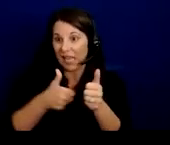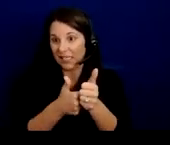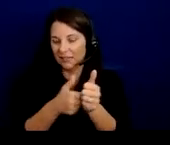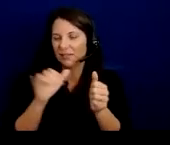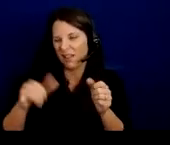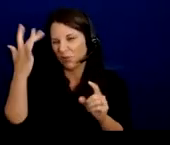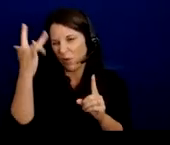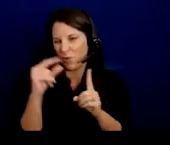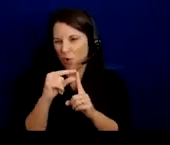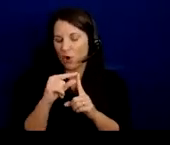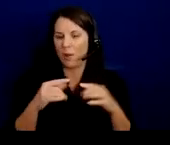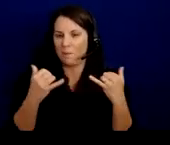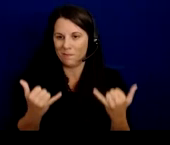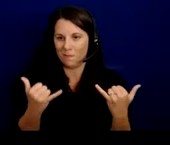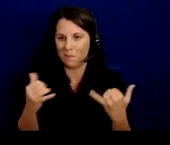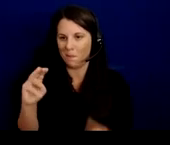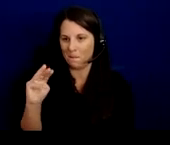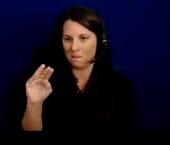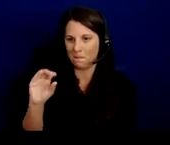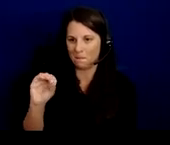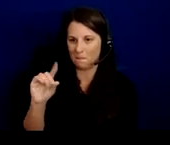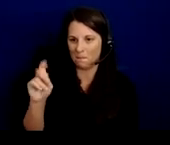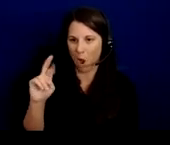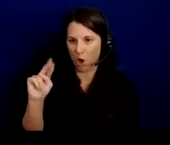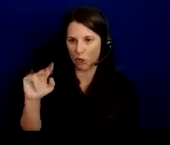And the approach that we've taken is this critically engage civic learning.